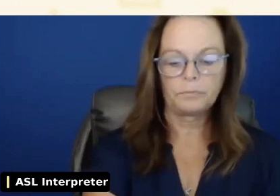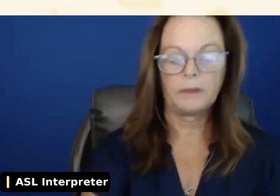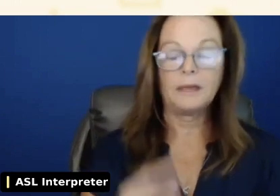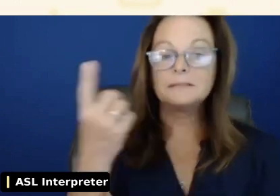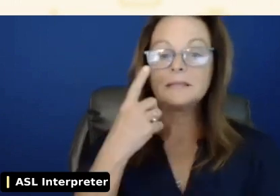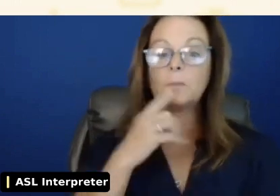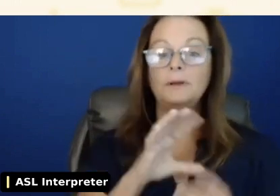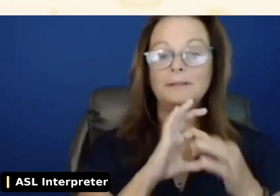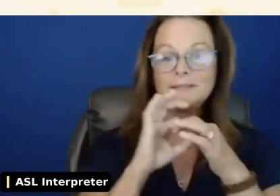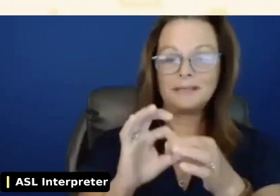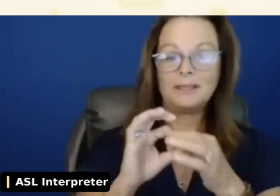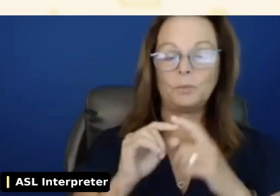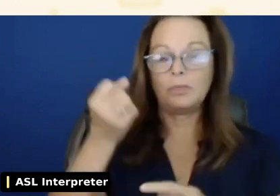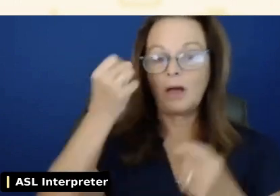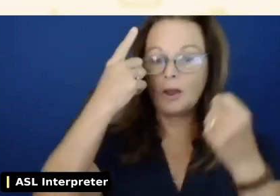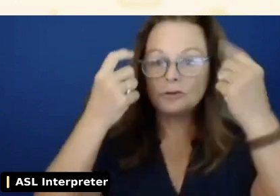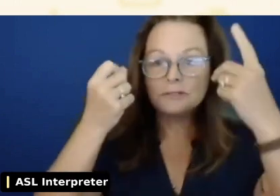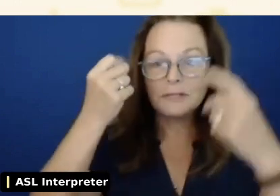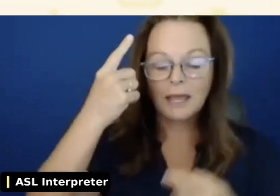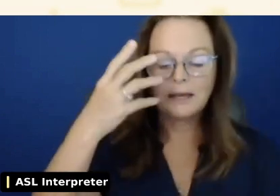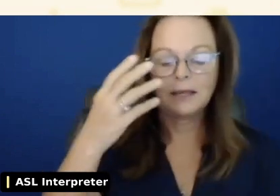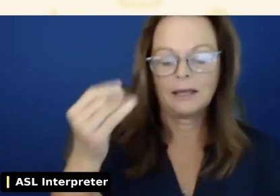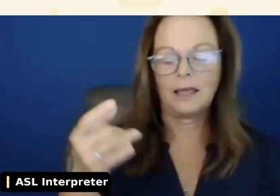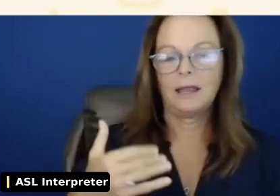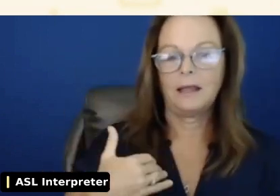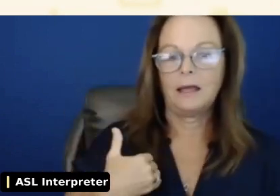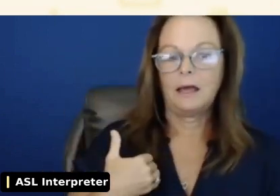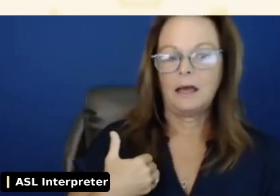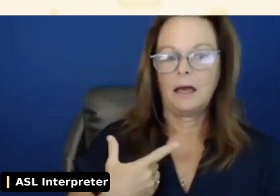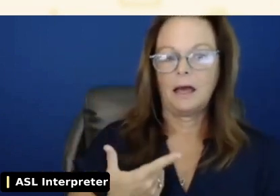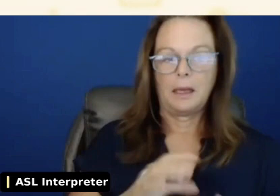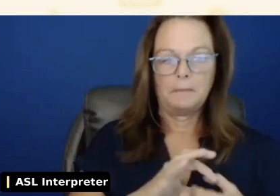For instance, I'm a non-native English-speaking person.